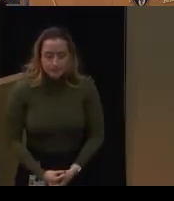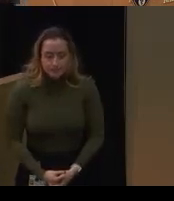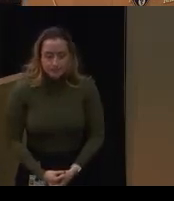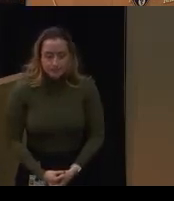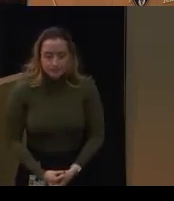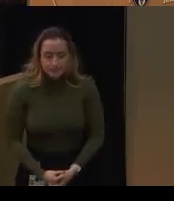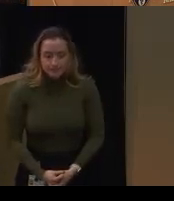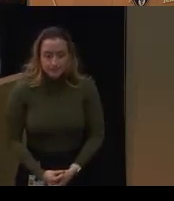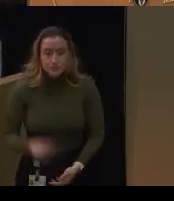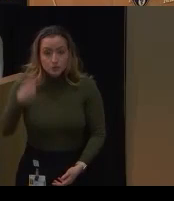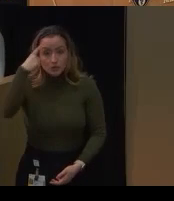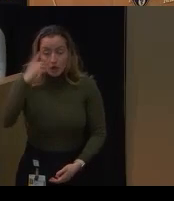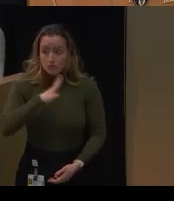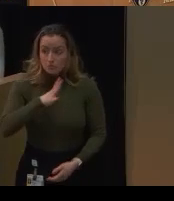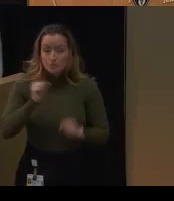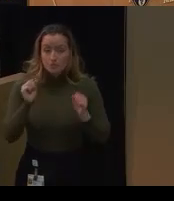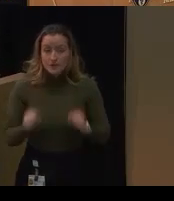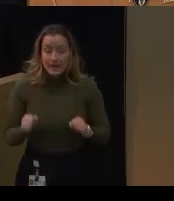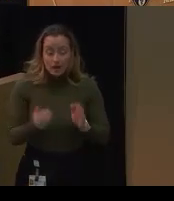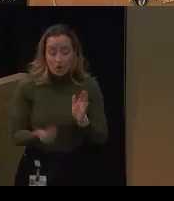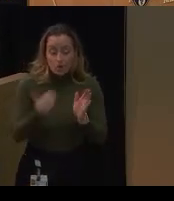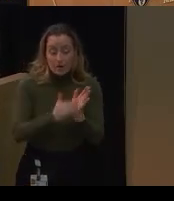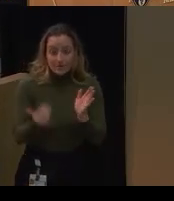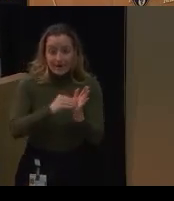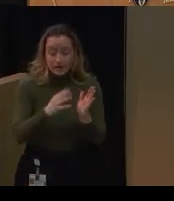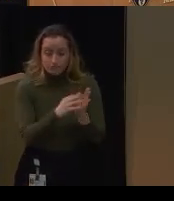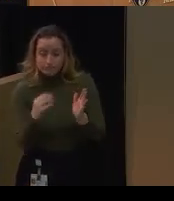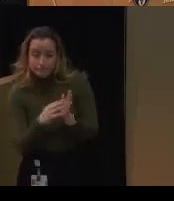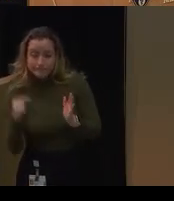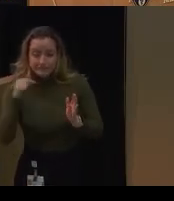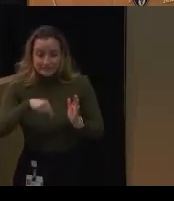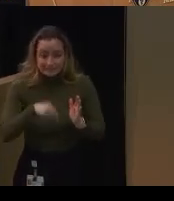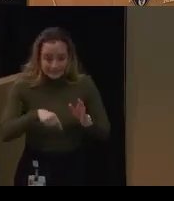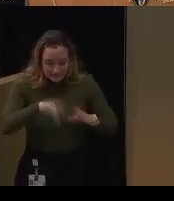be really useful to replicate these findings and boost the effect right let's see how big we